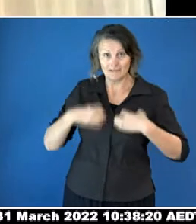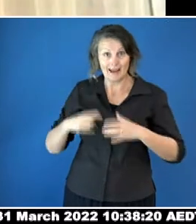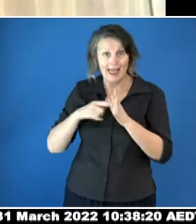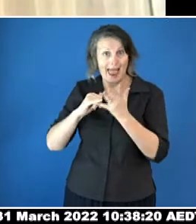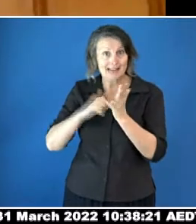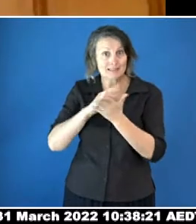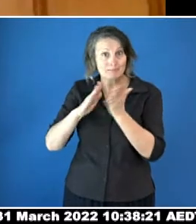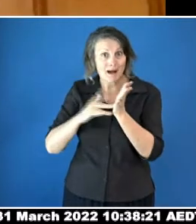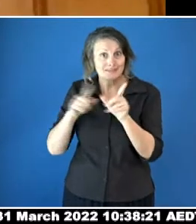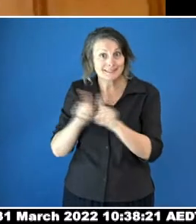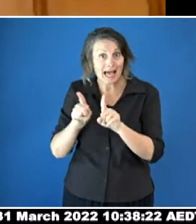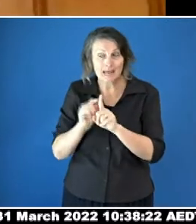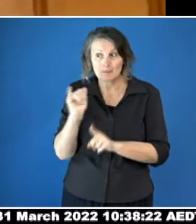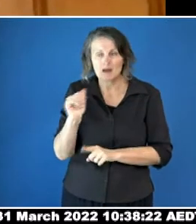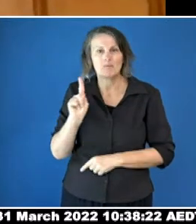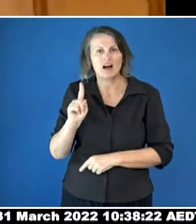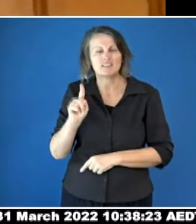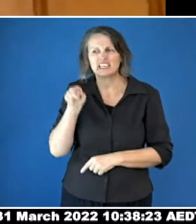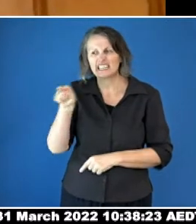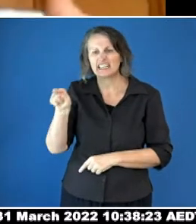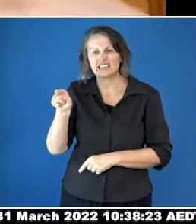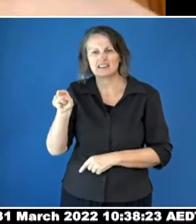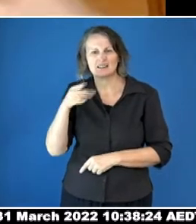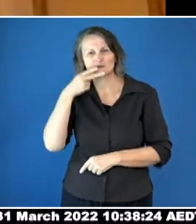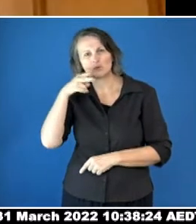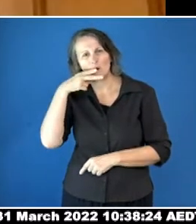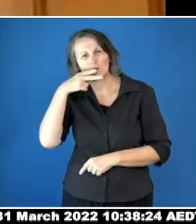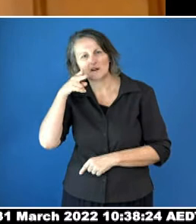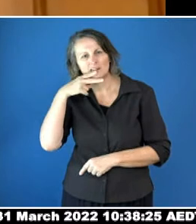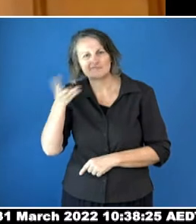But then he's a smoker. Okay.